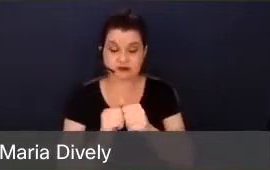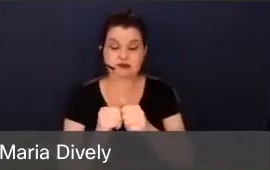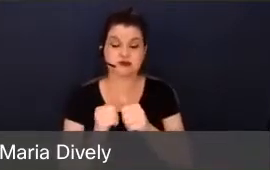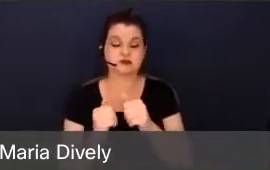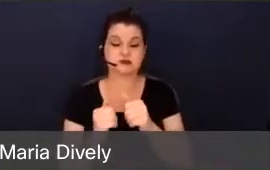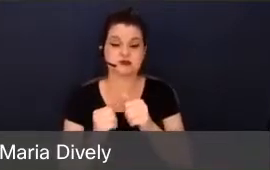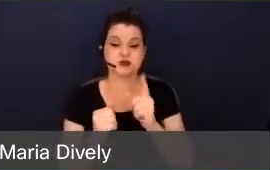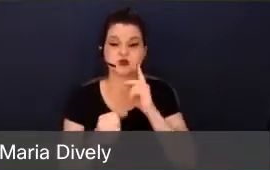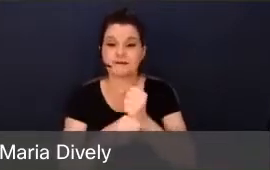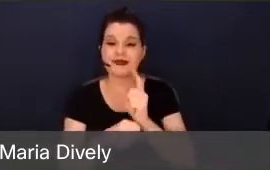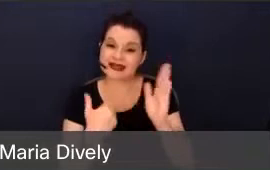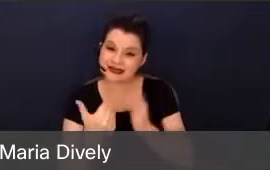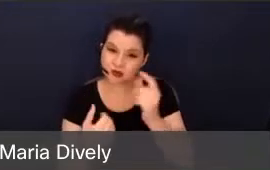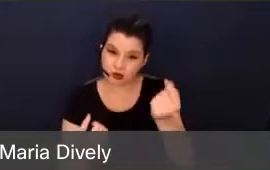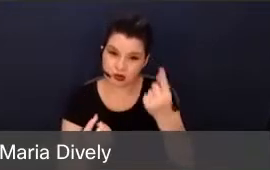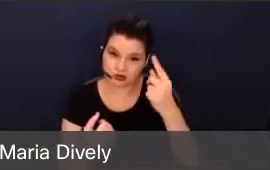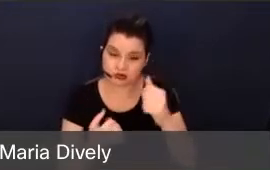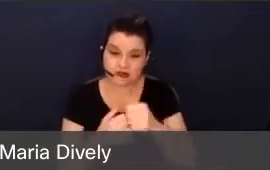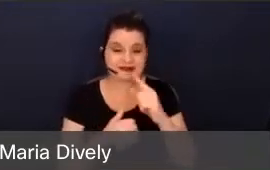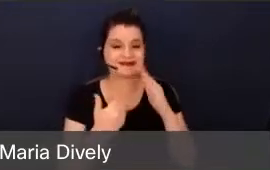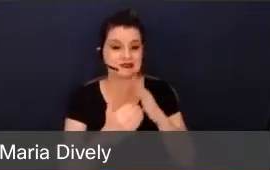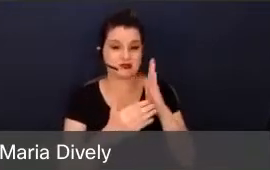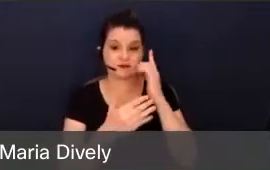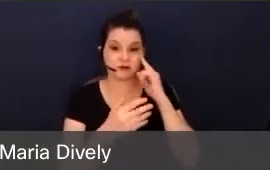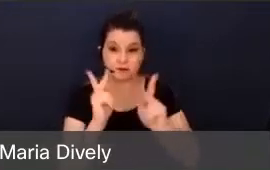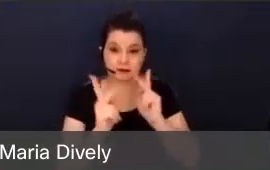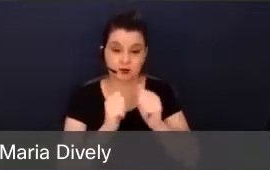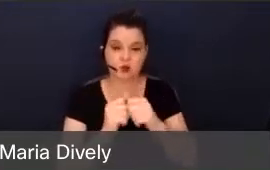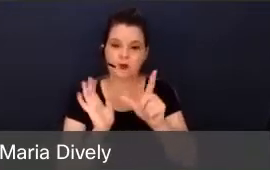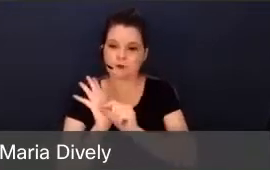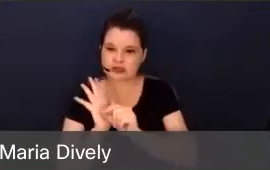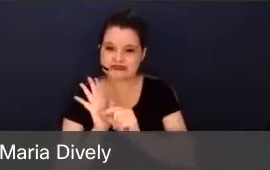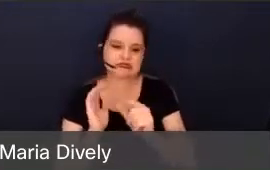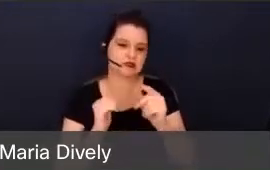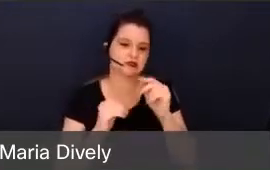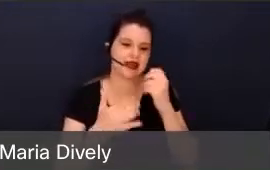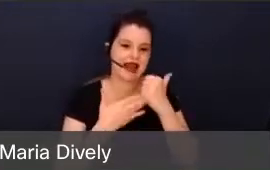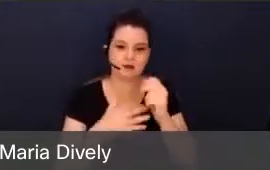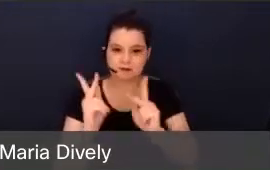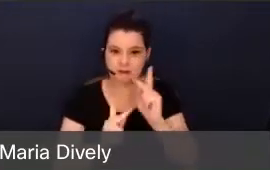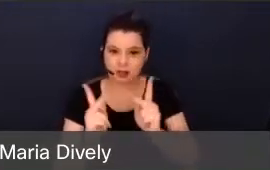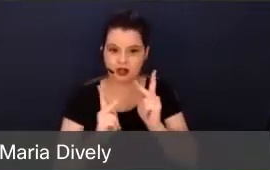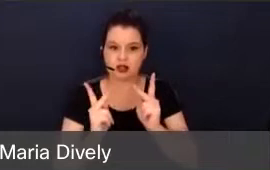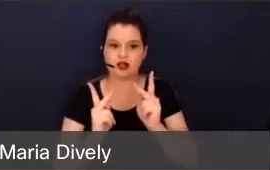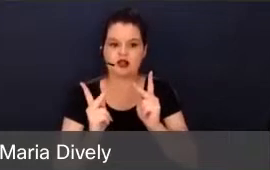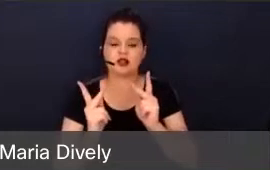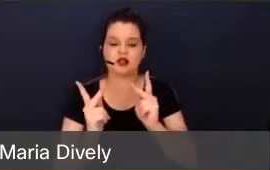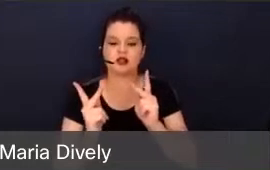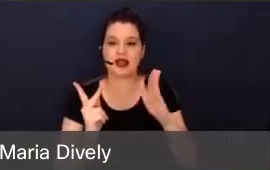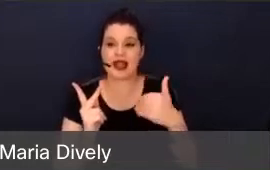um, just make it easier to understand. It's easier for people who are printing, it helps people who are, um, have sight issues or